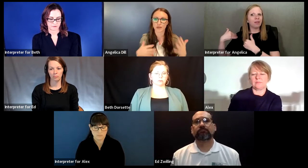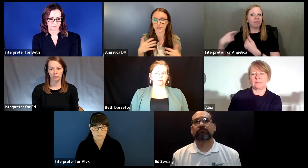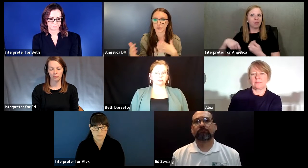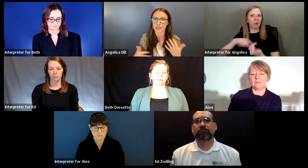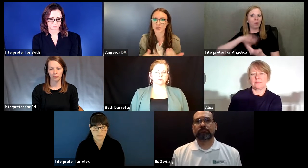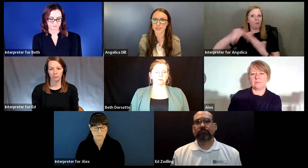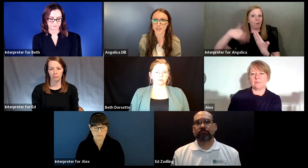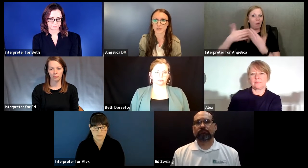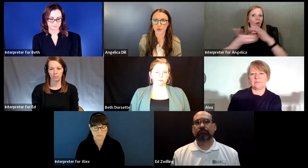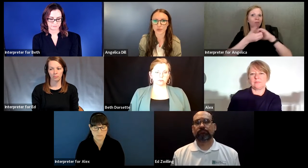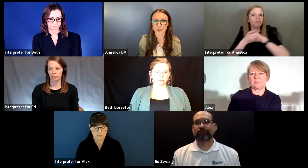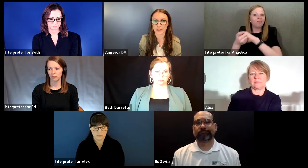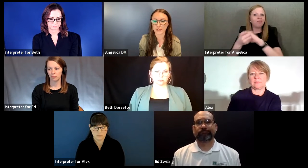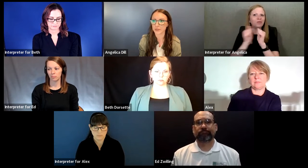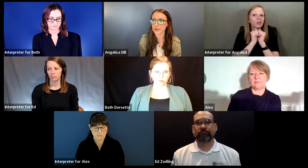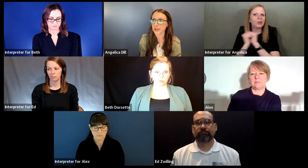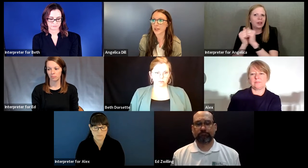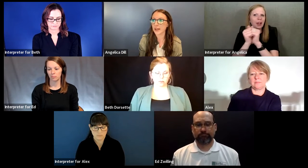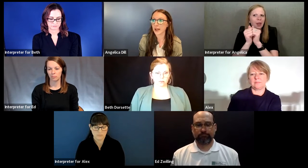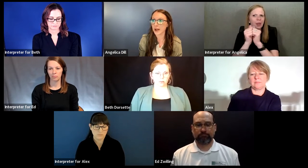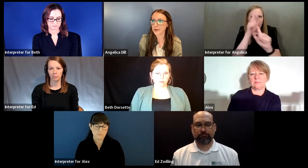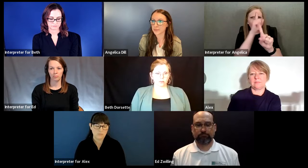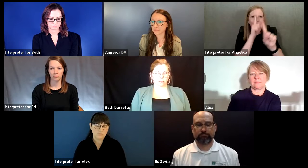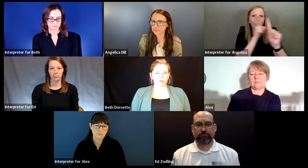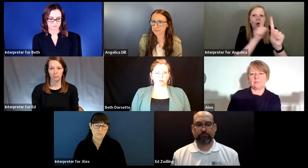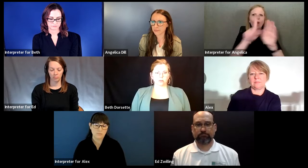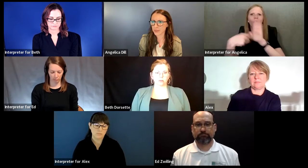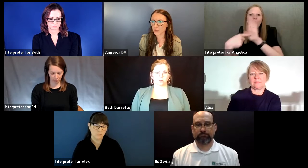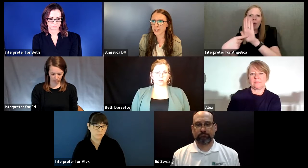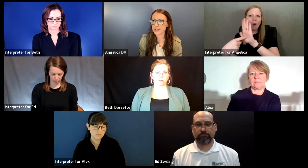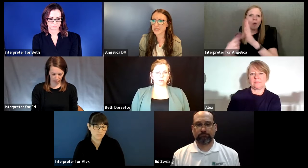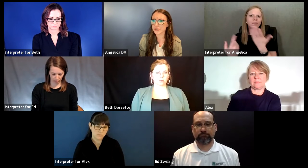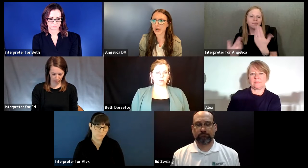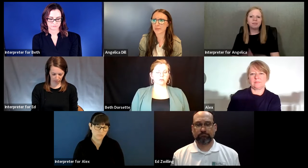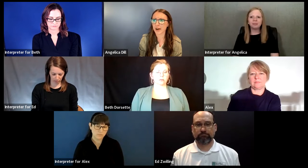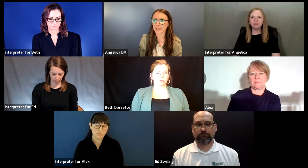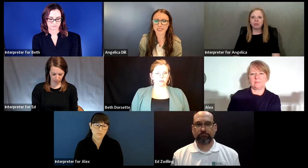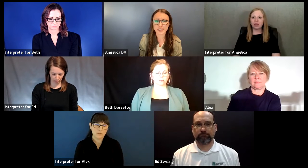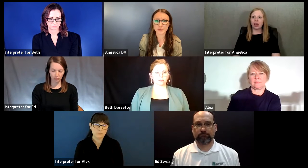We all have different pieces and different roles we have to fill. We also try to model accessibility.